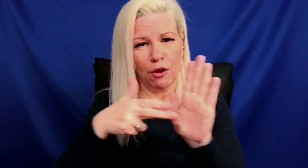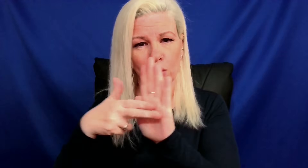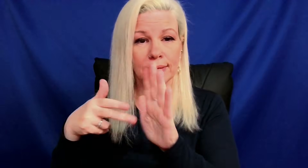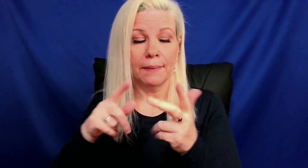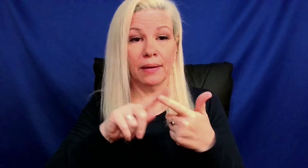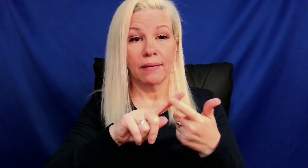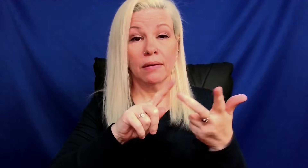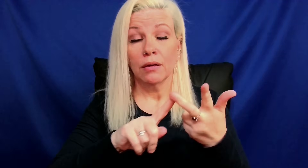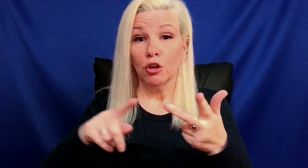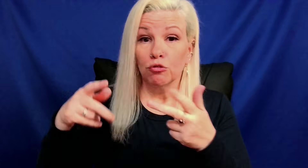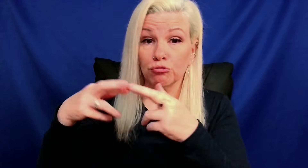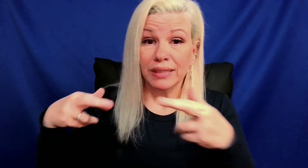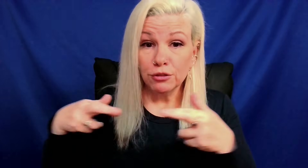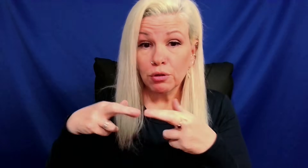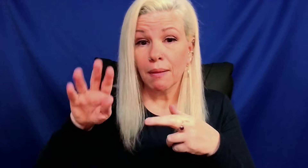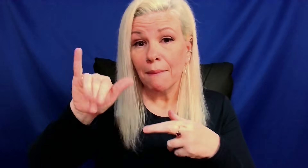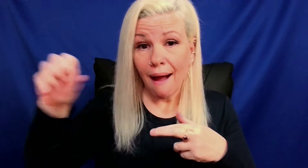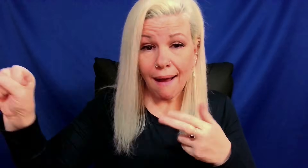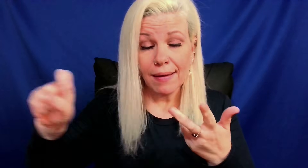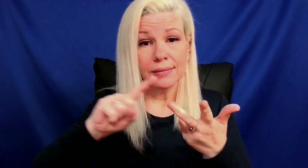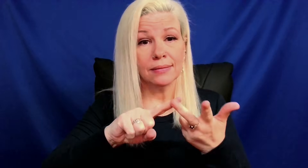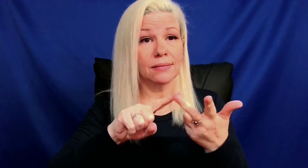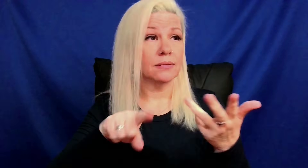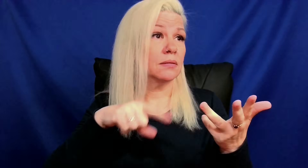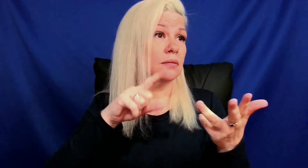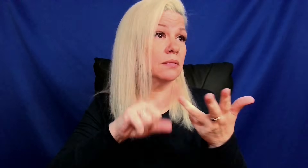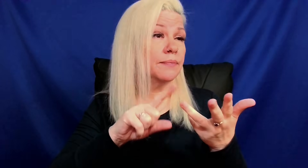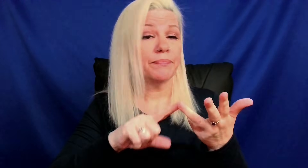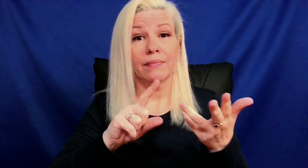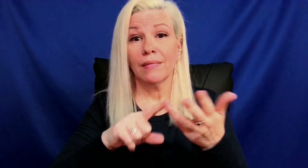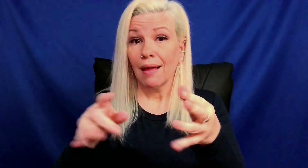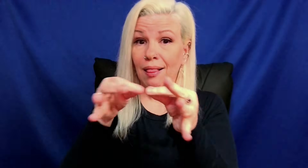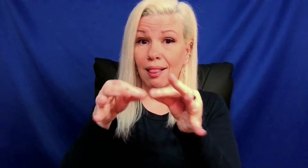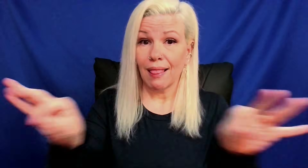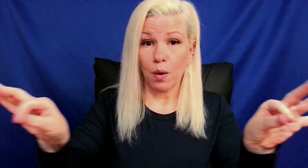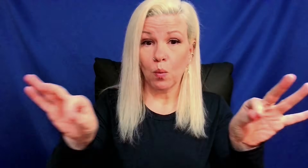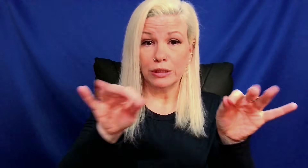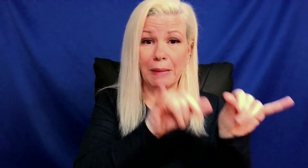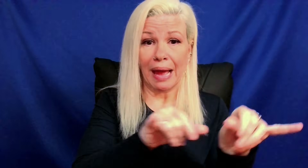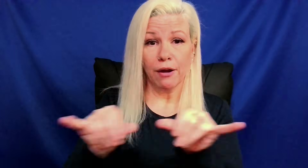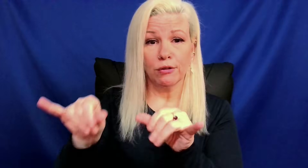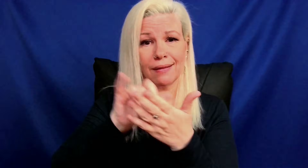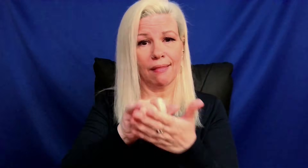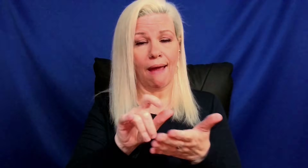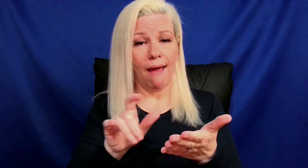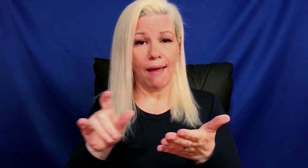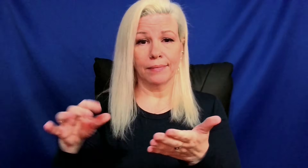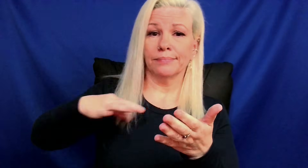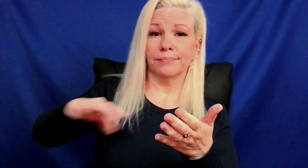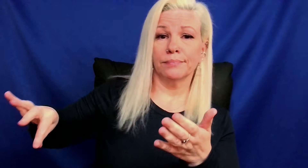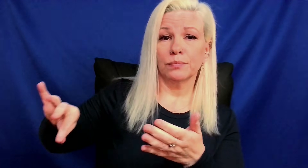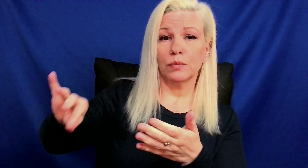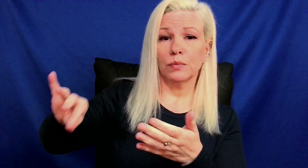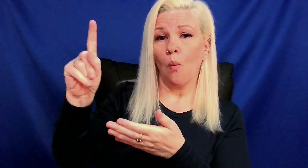language patterns that advantage one group over another, Deaf community diversity,